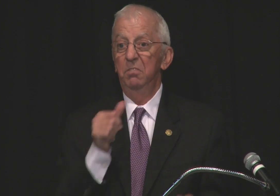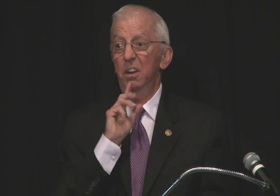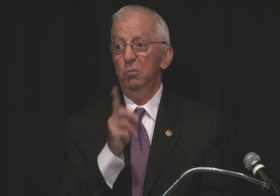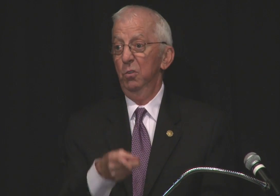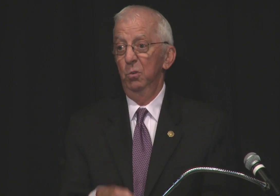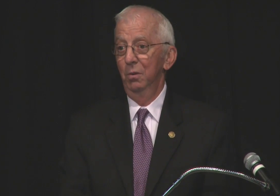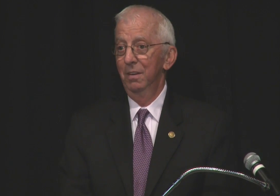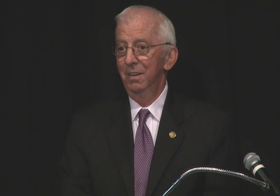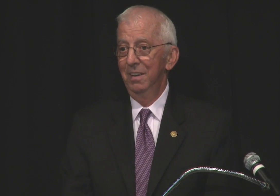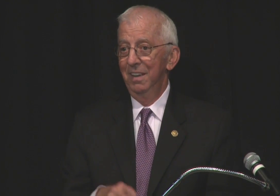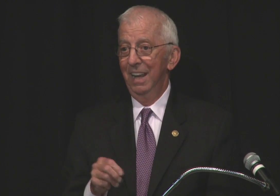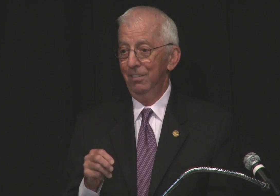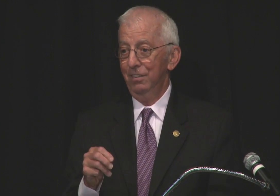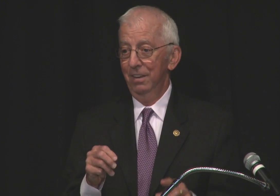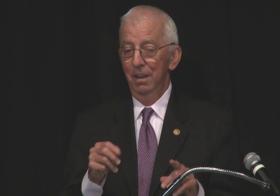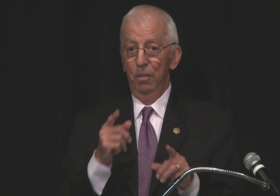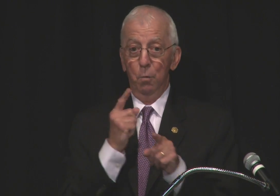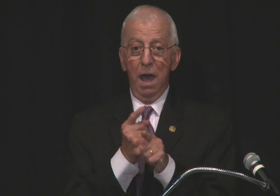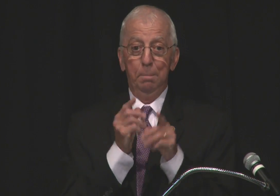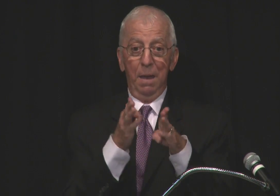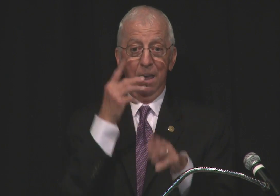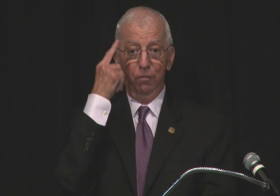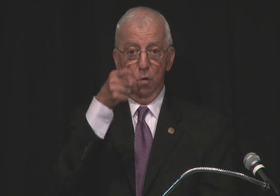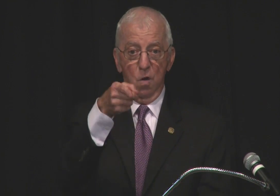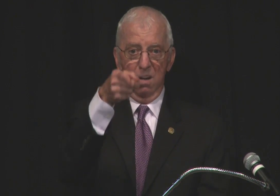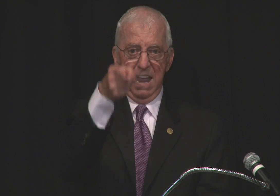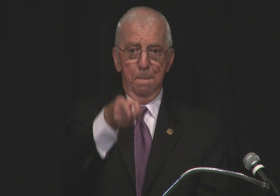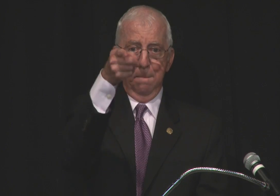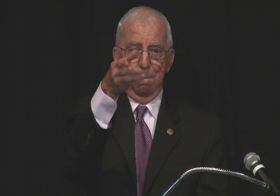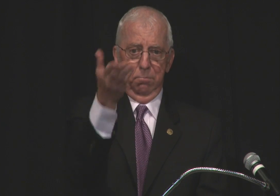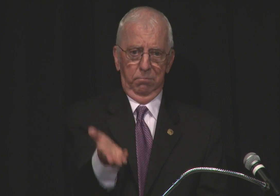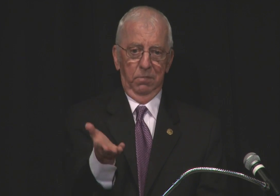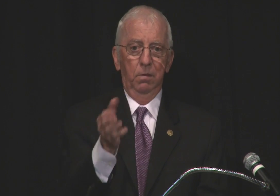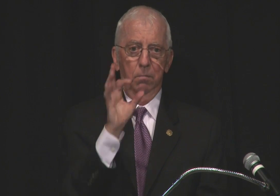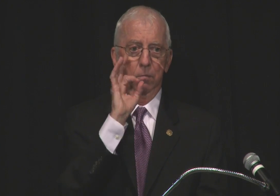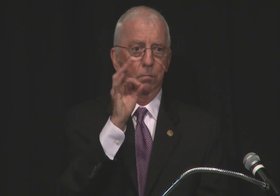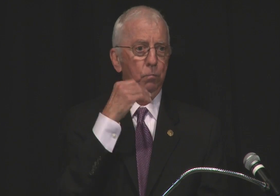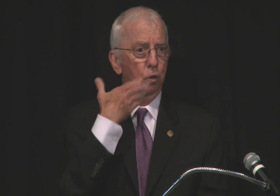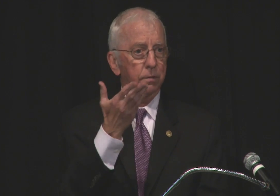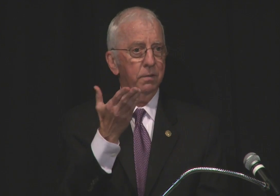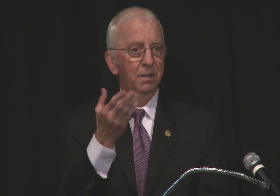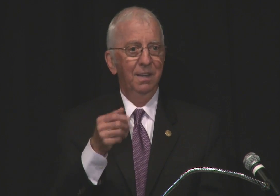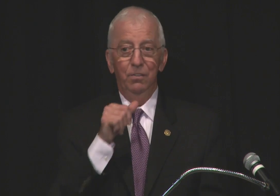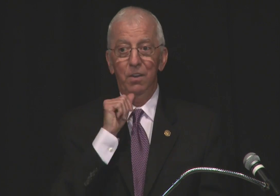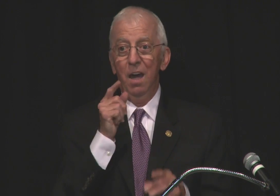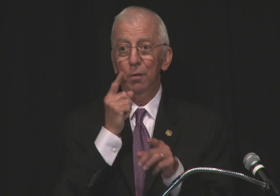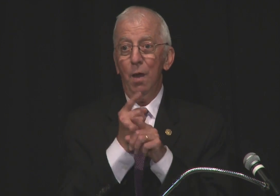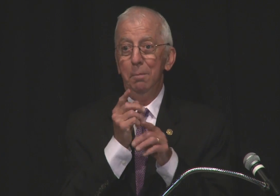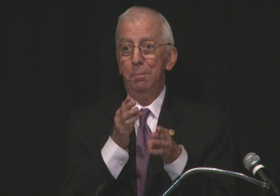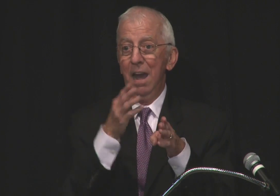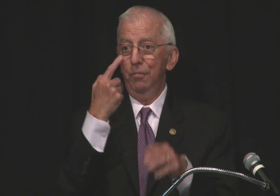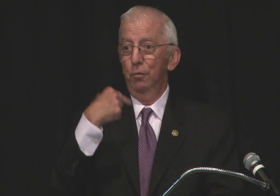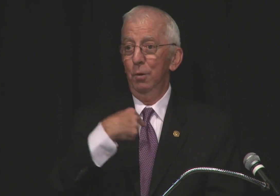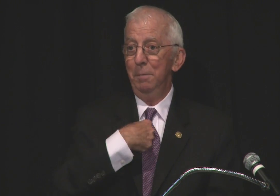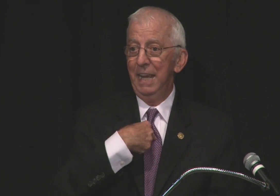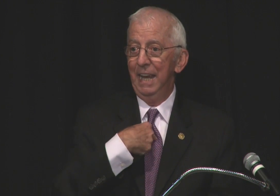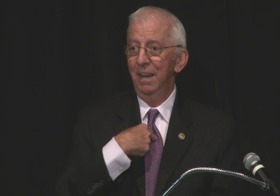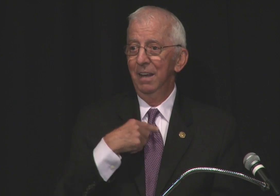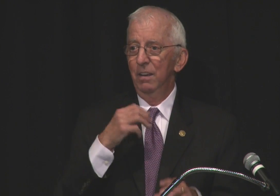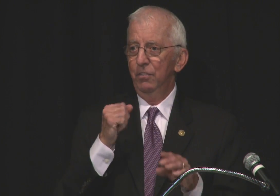It's not true. It's the right path for him, good. It's not the right path for me.